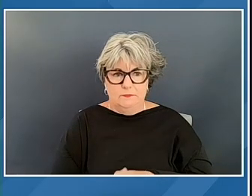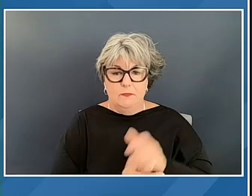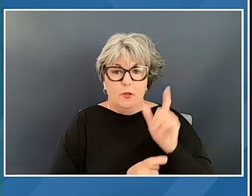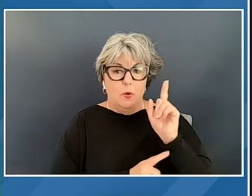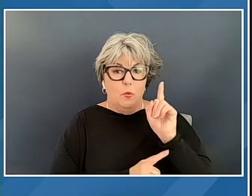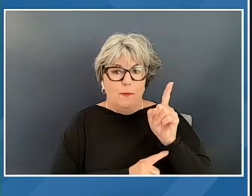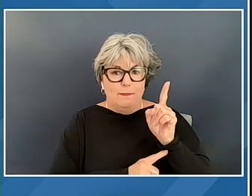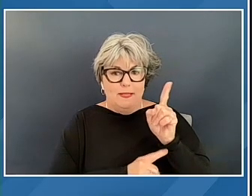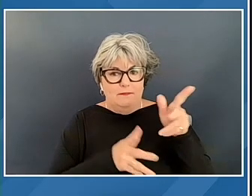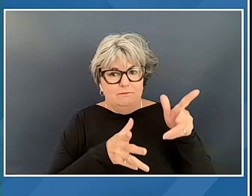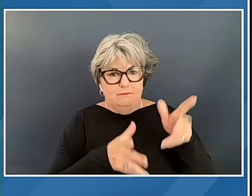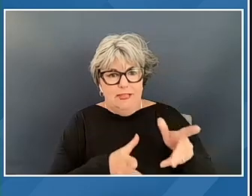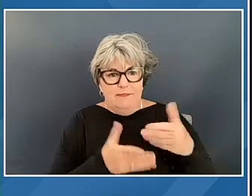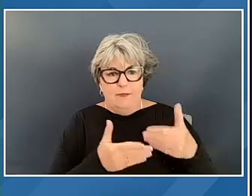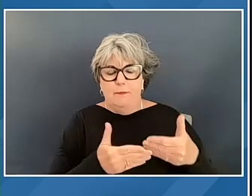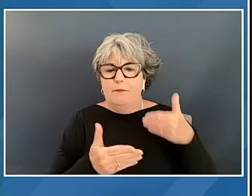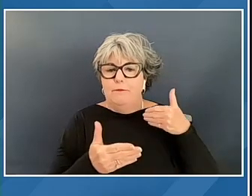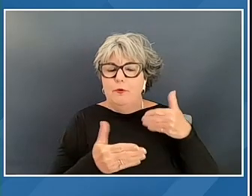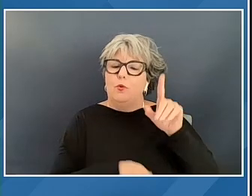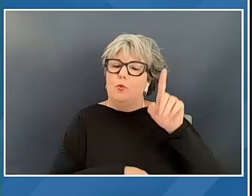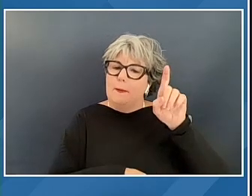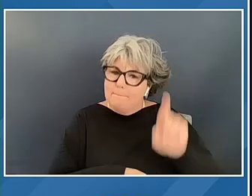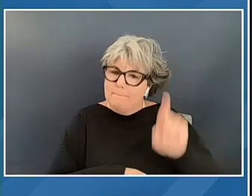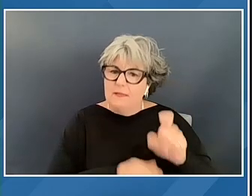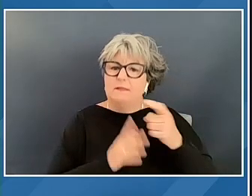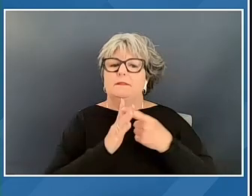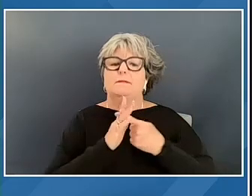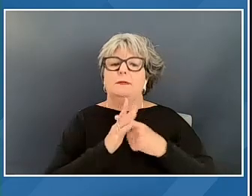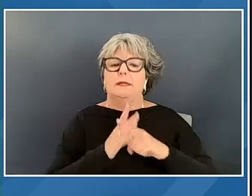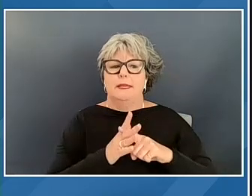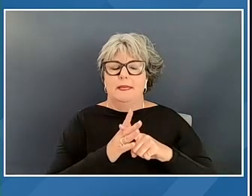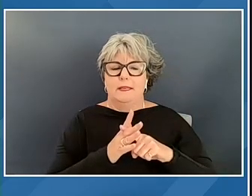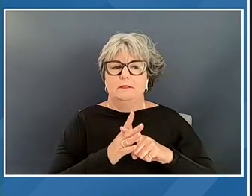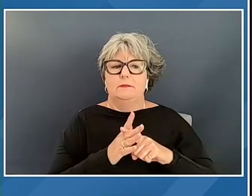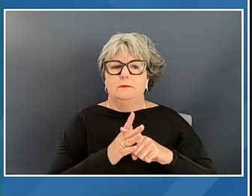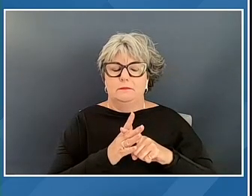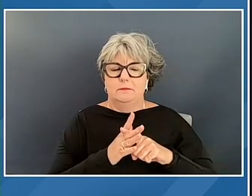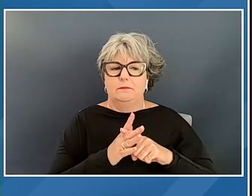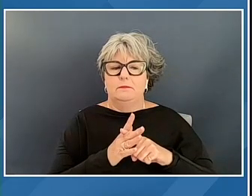before we must start the public comments.